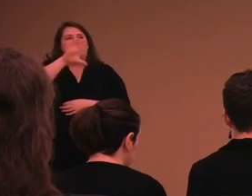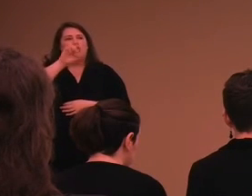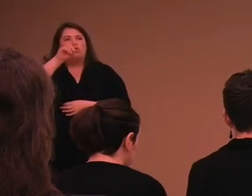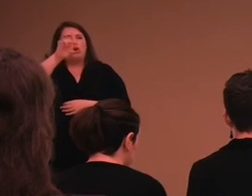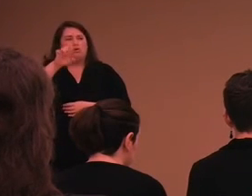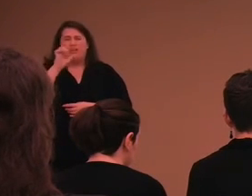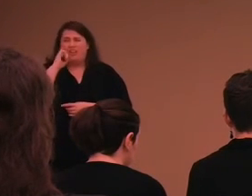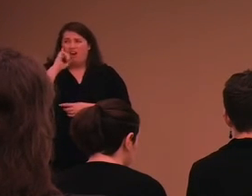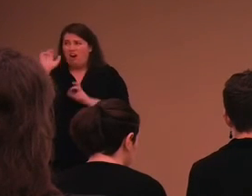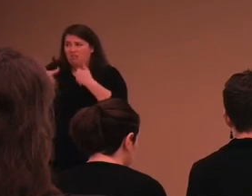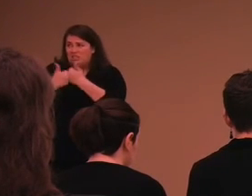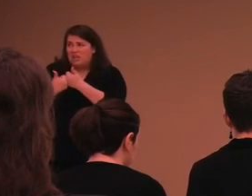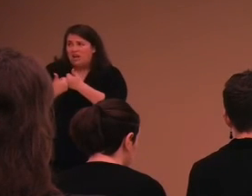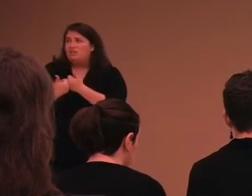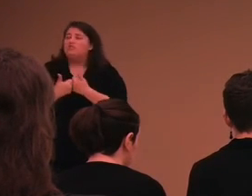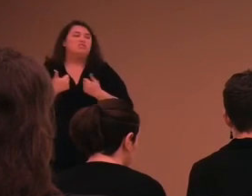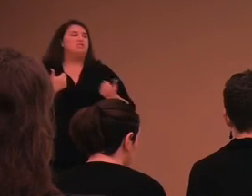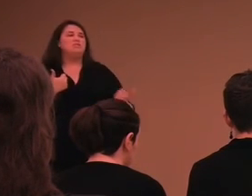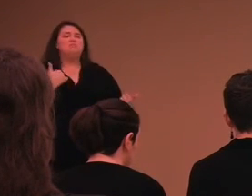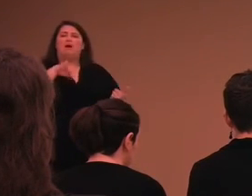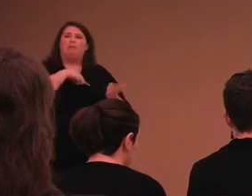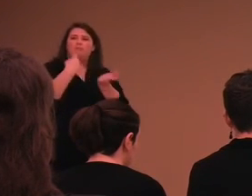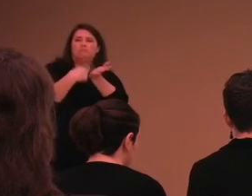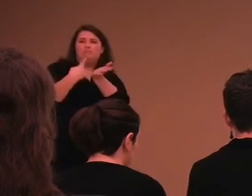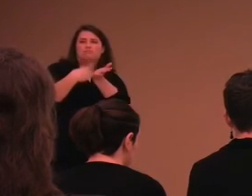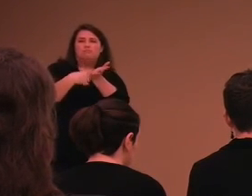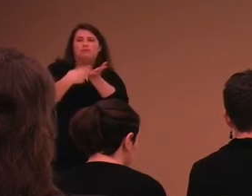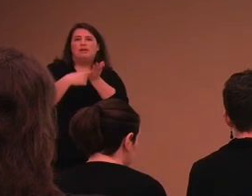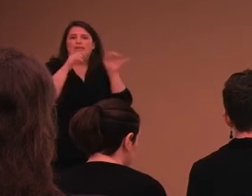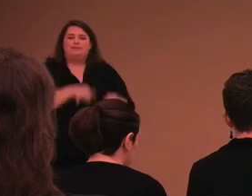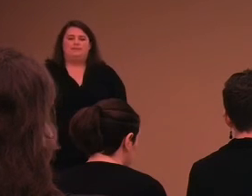So we talked about establishing a standard QR